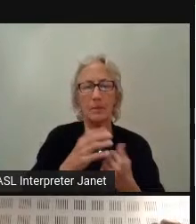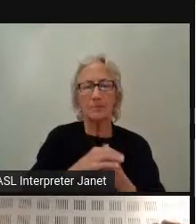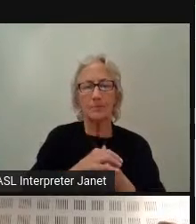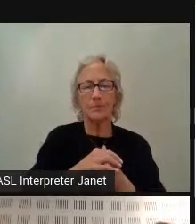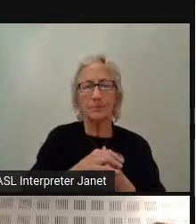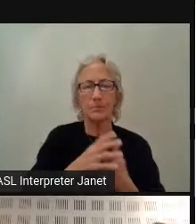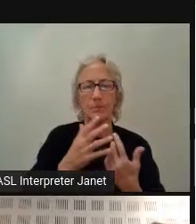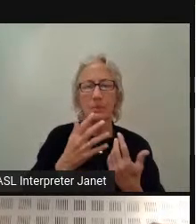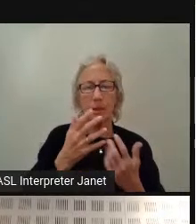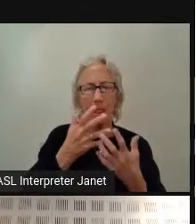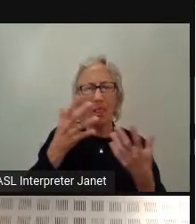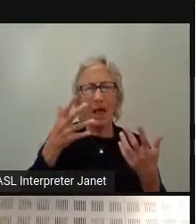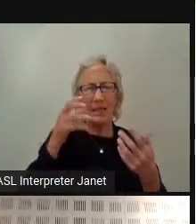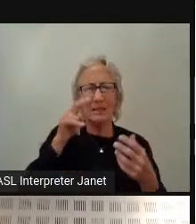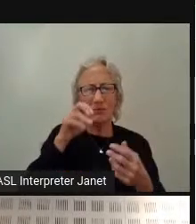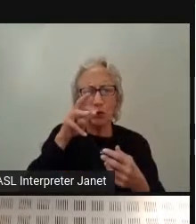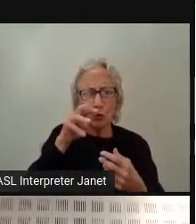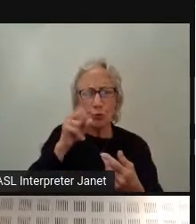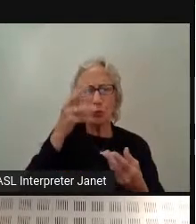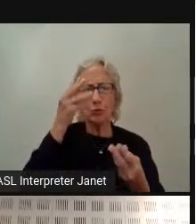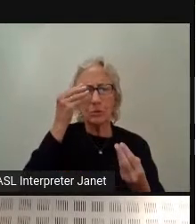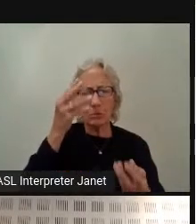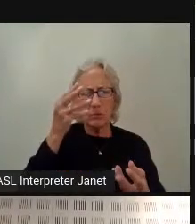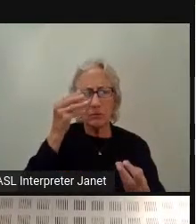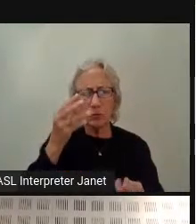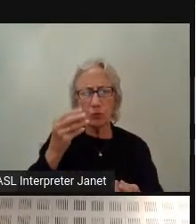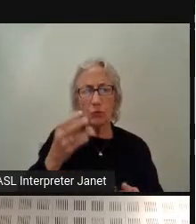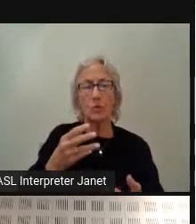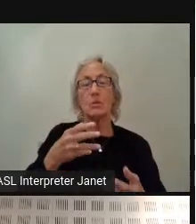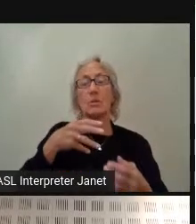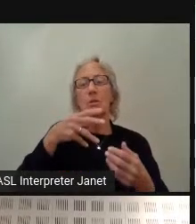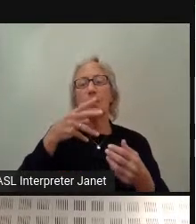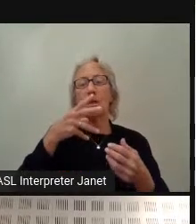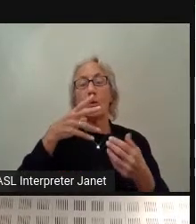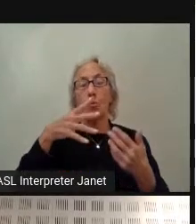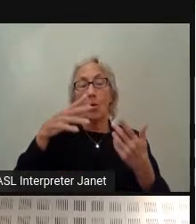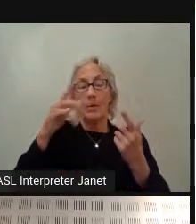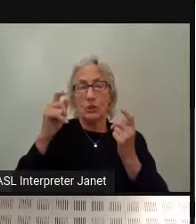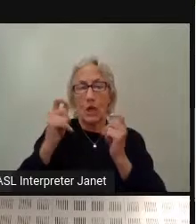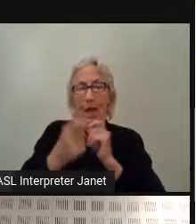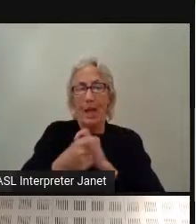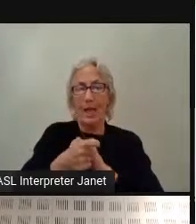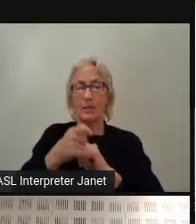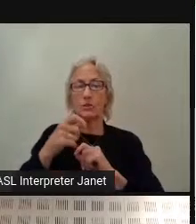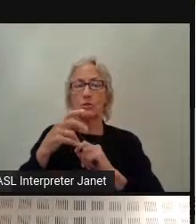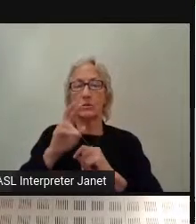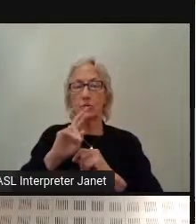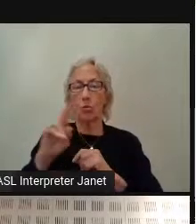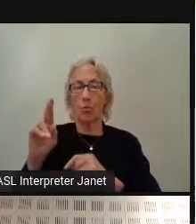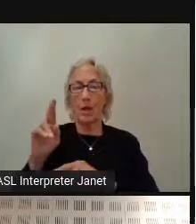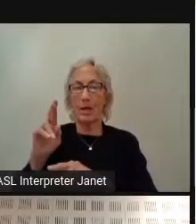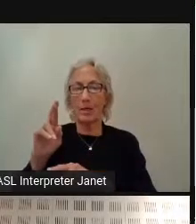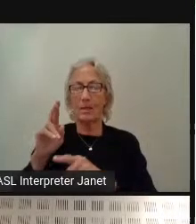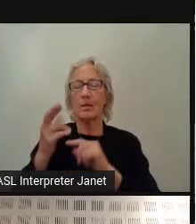shown you the new page provoked the old page we had more than 3000 pages and that was not including all of the news.